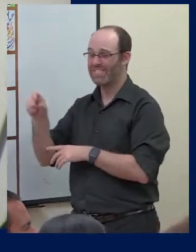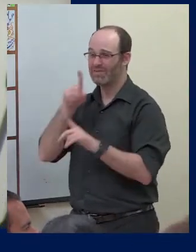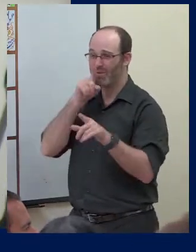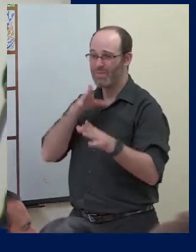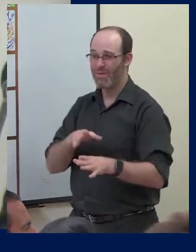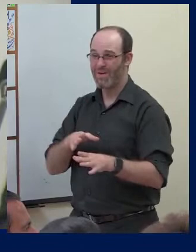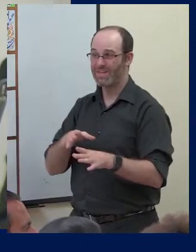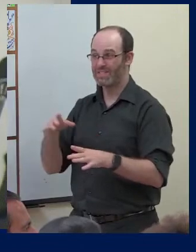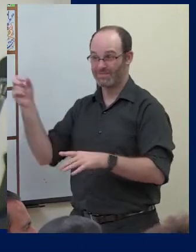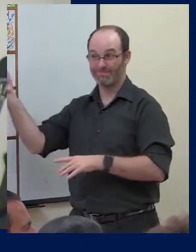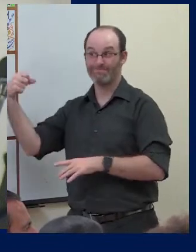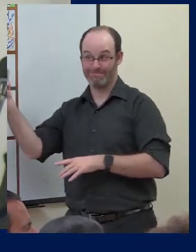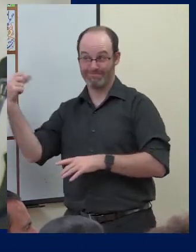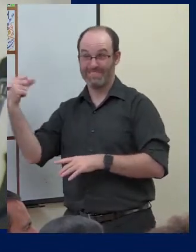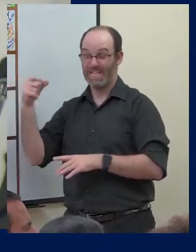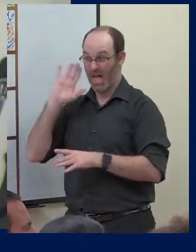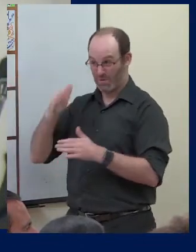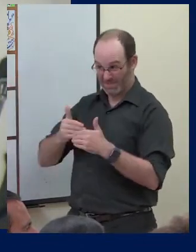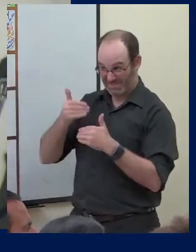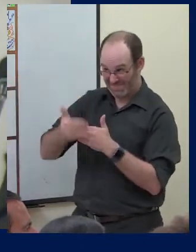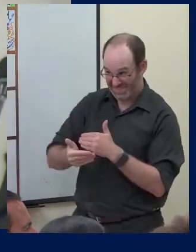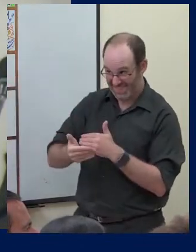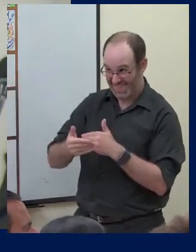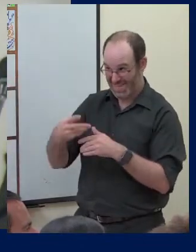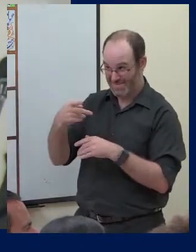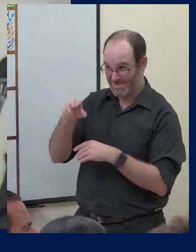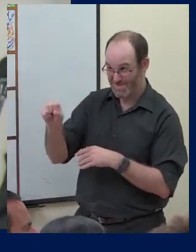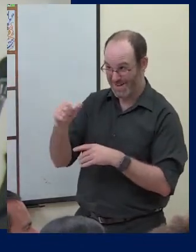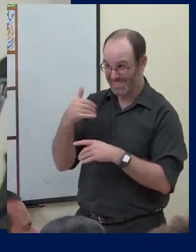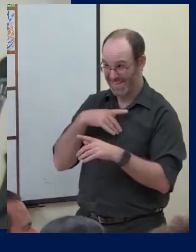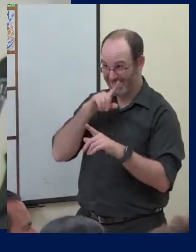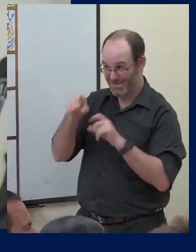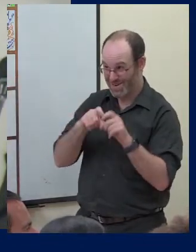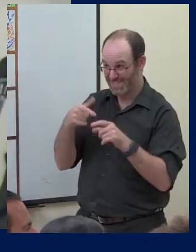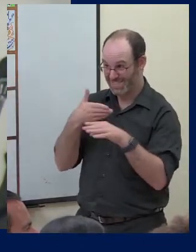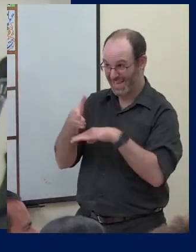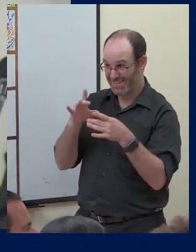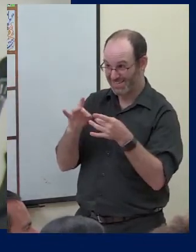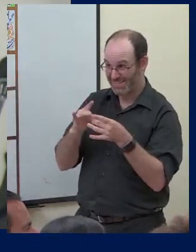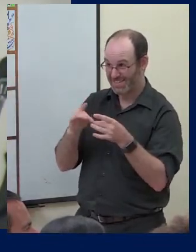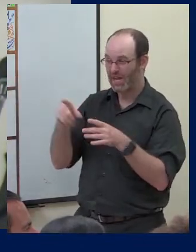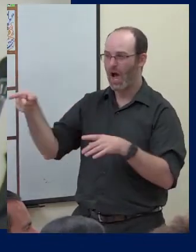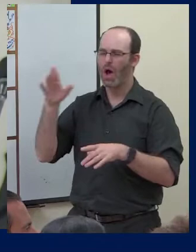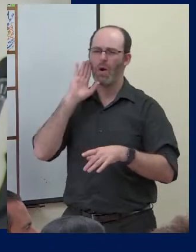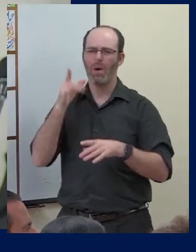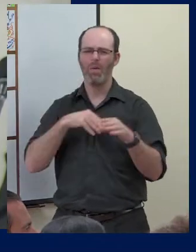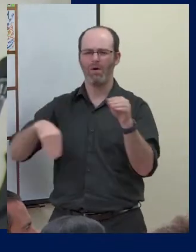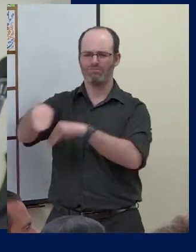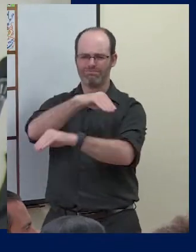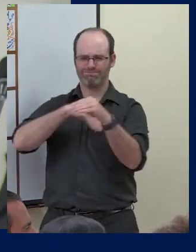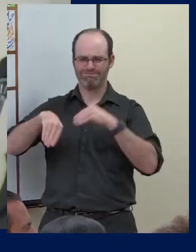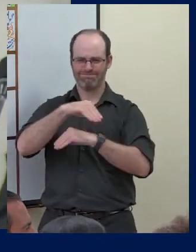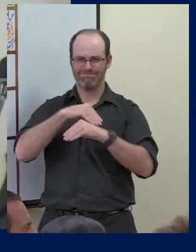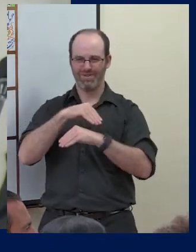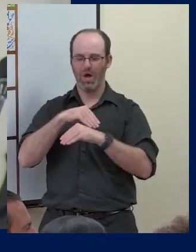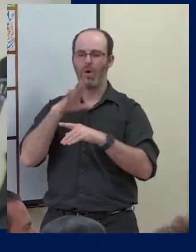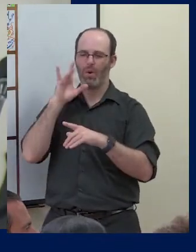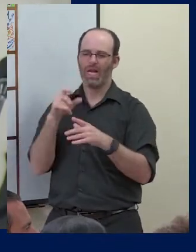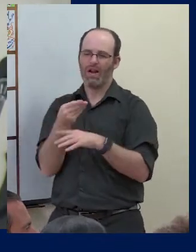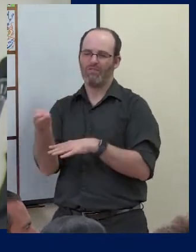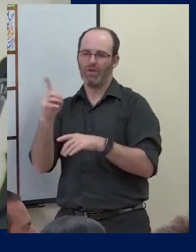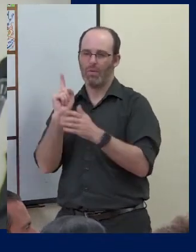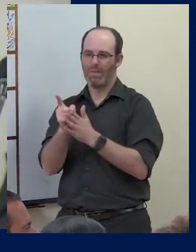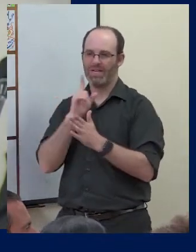We are moving to see if the press has any questions after we make a few comments.